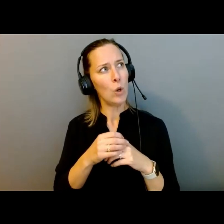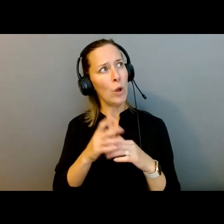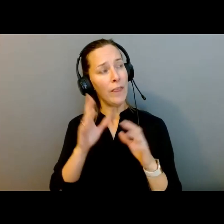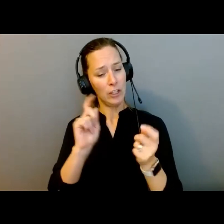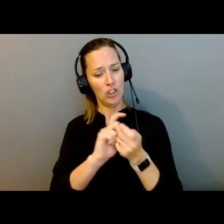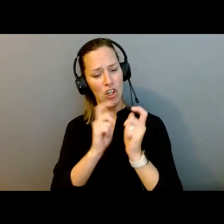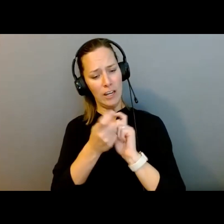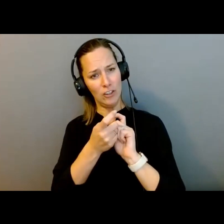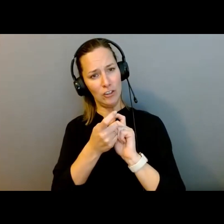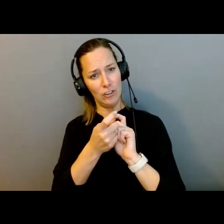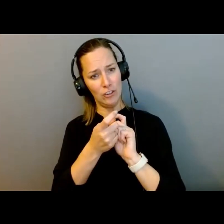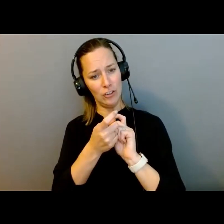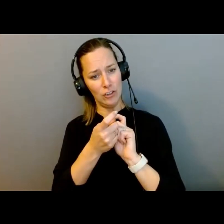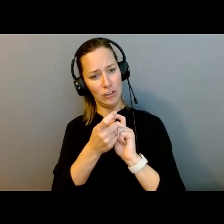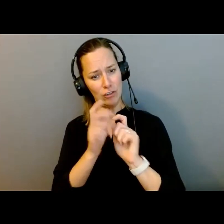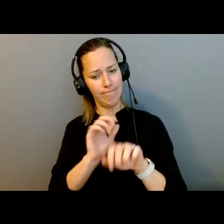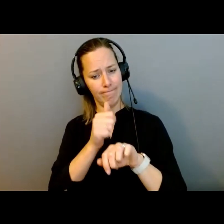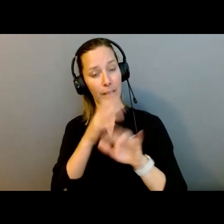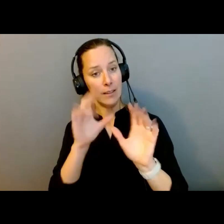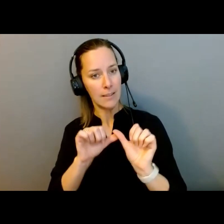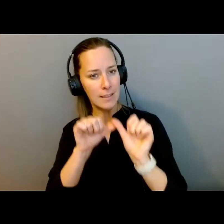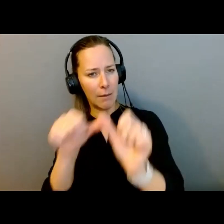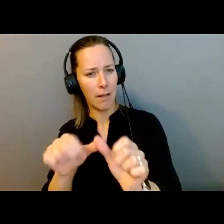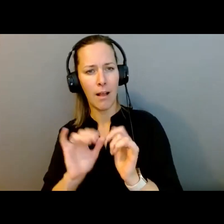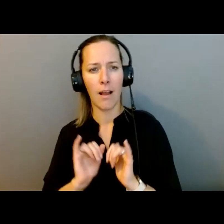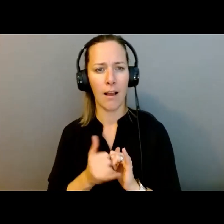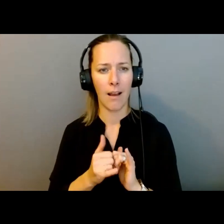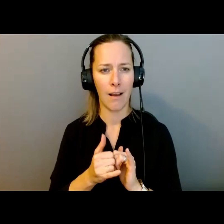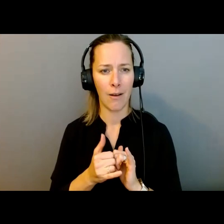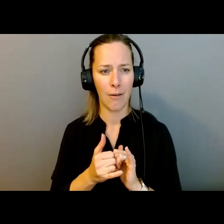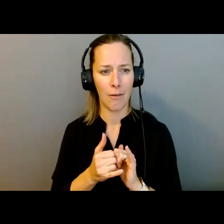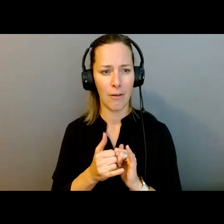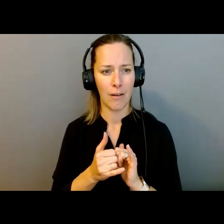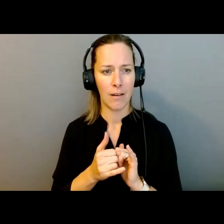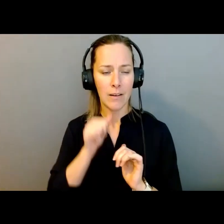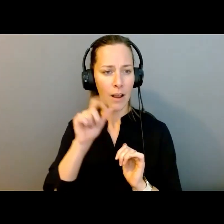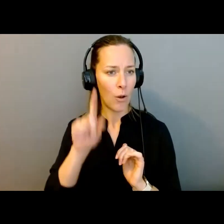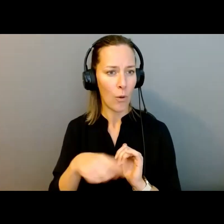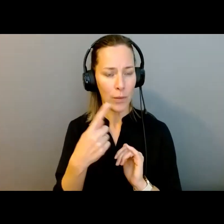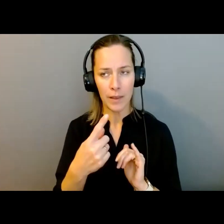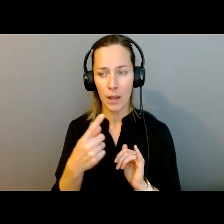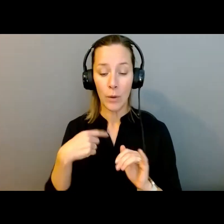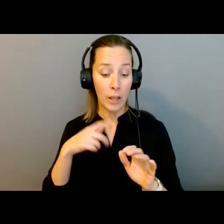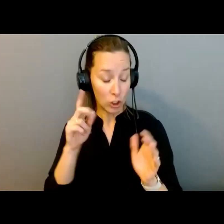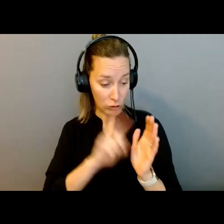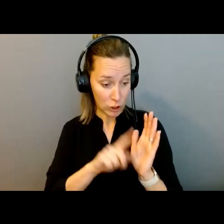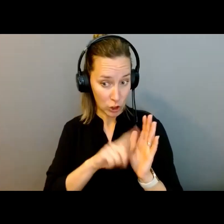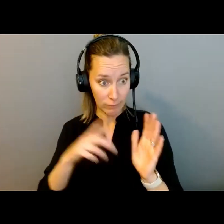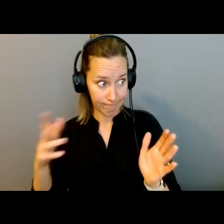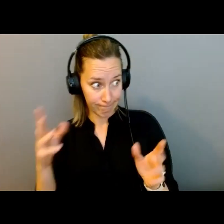as a result of this work so that it isn't just something we do that allows someone to get tenure?